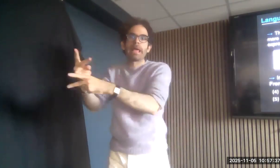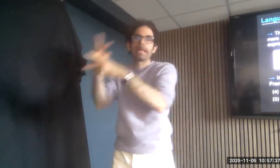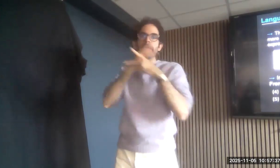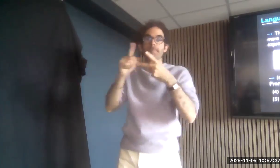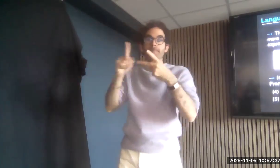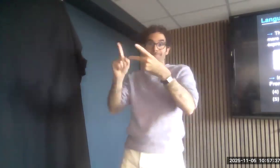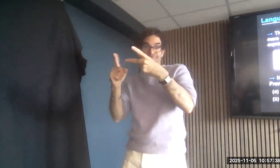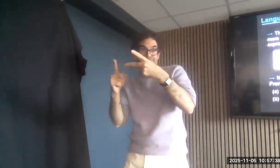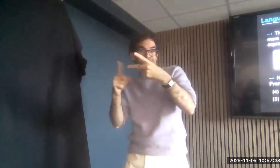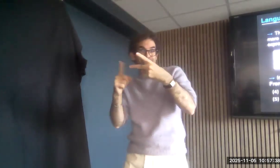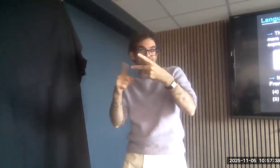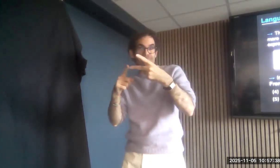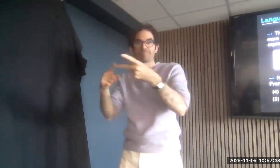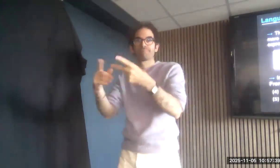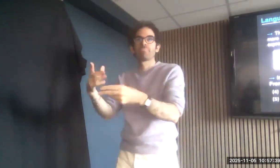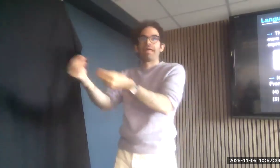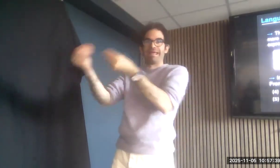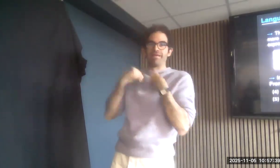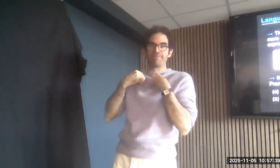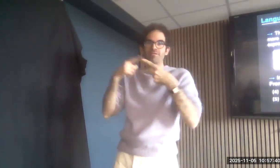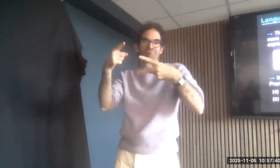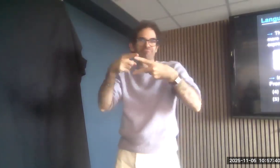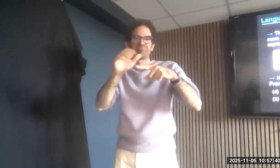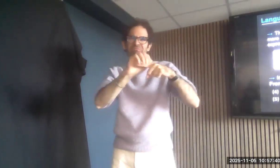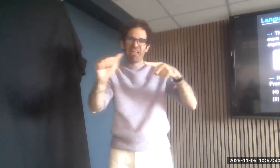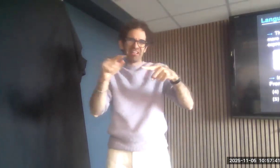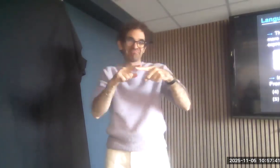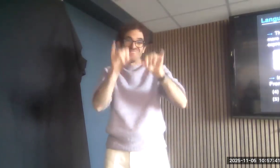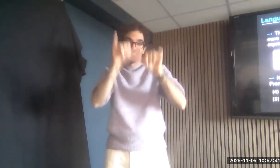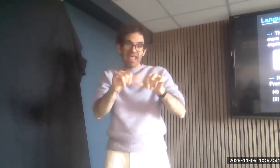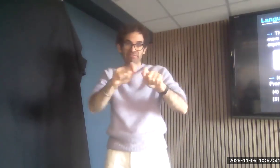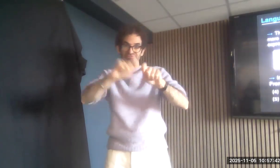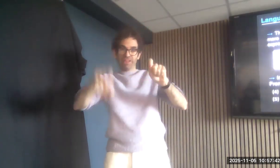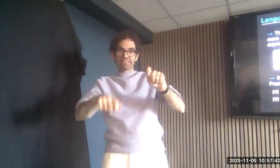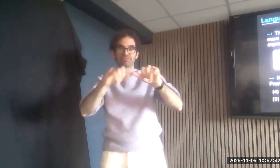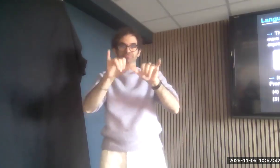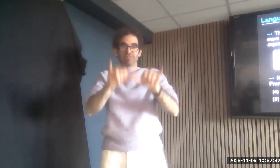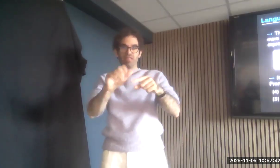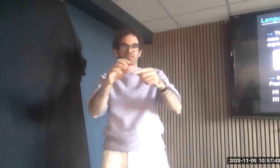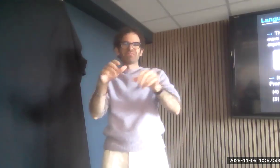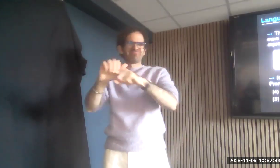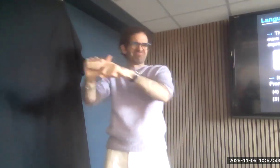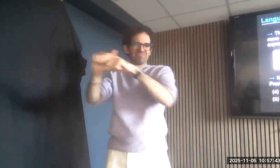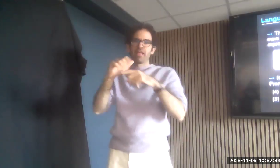then is limited in nature.